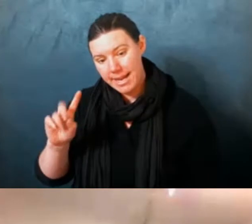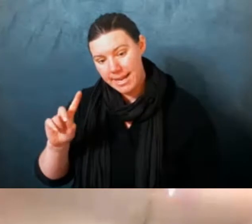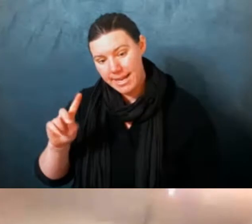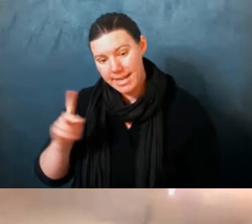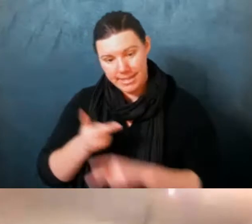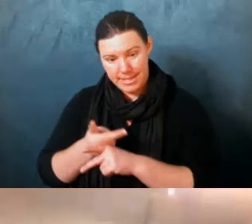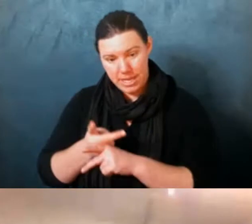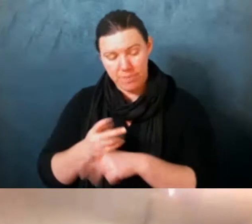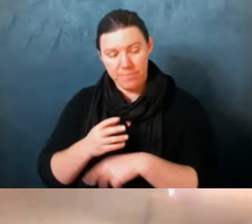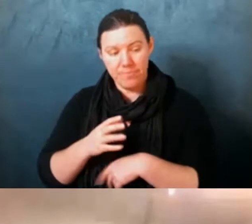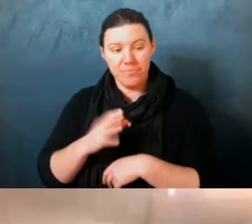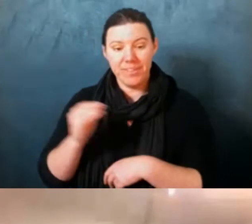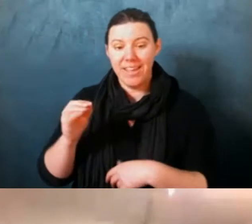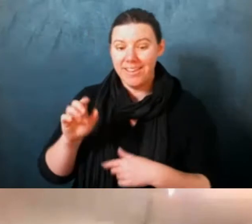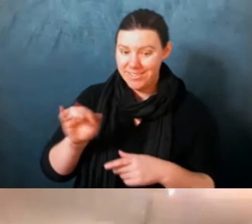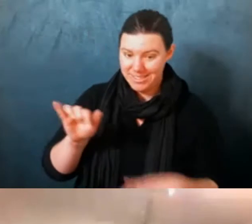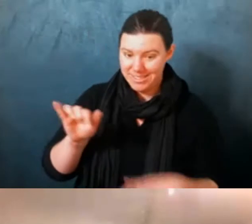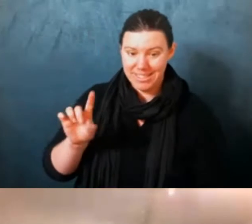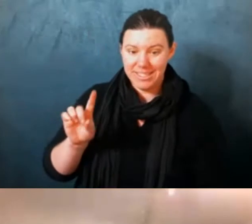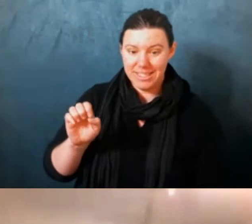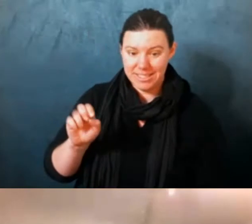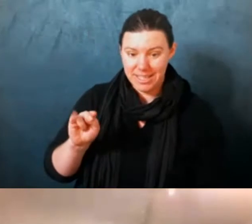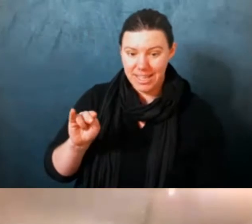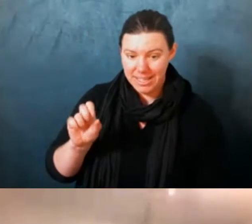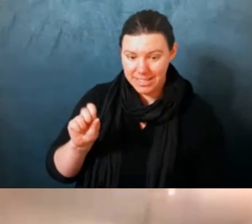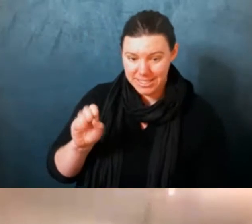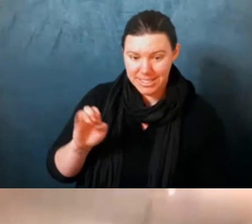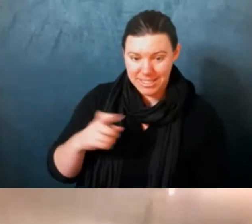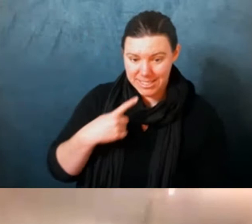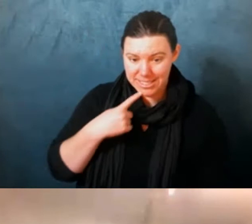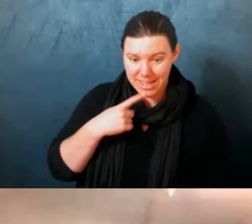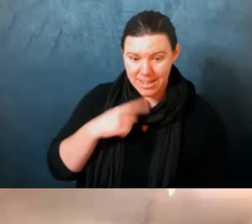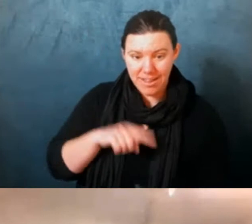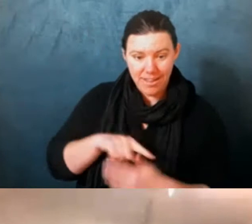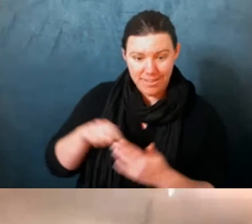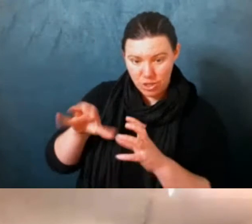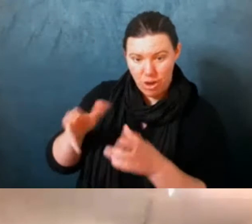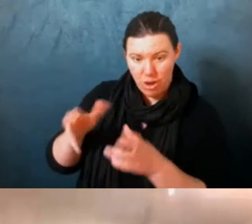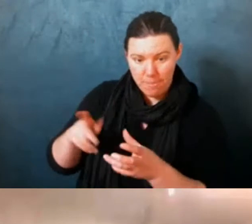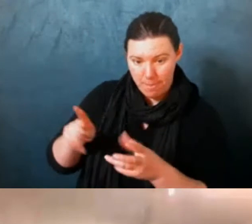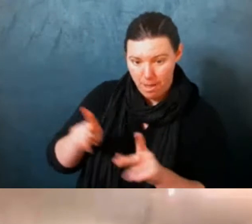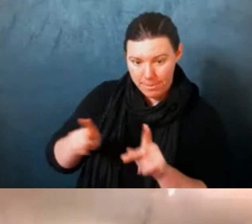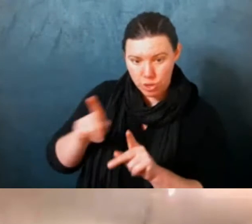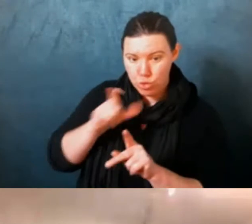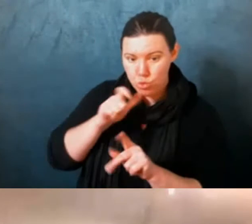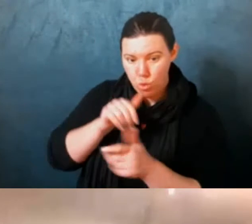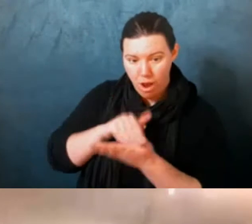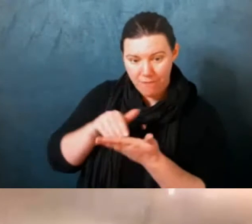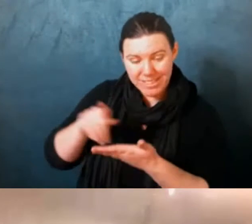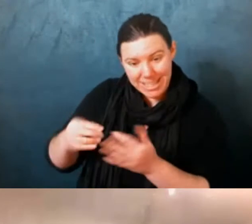these are often the populations that are in need of the most help, and they can't find a provider to get that help.